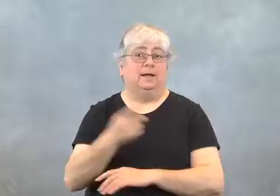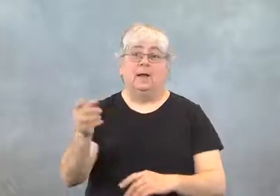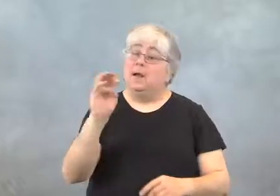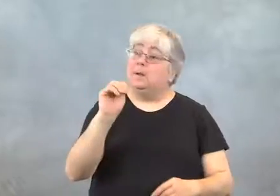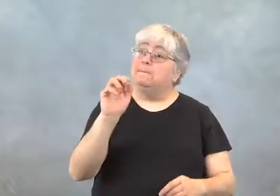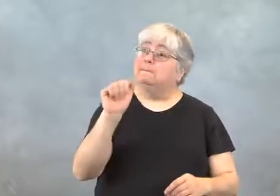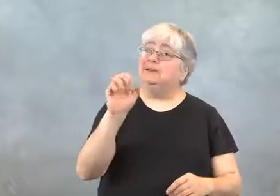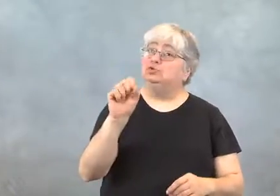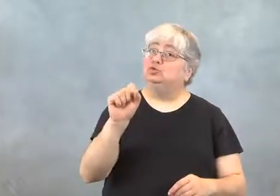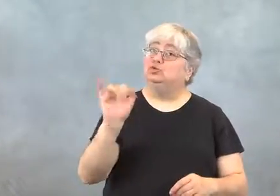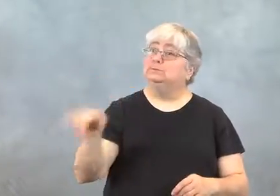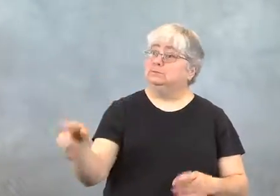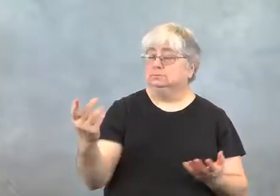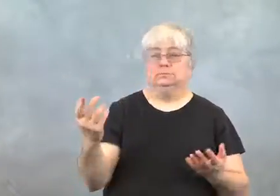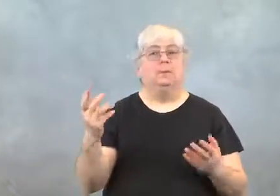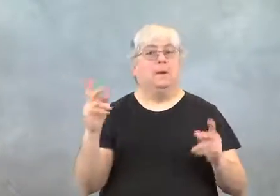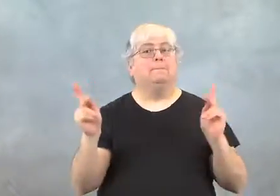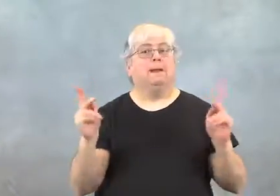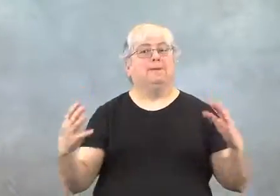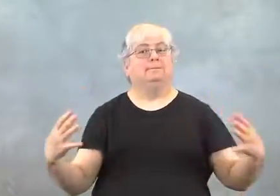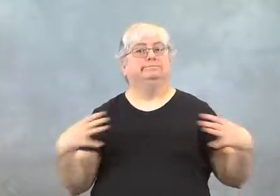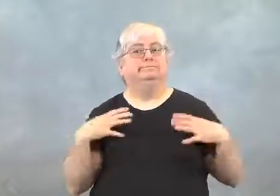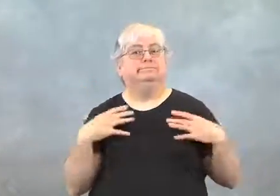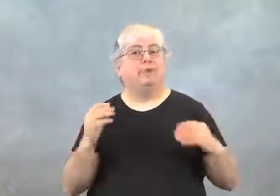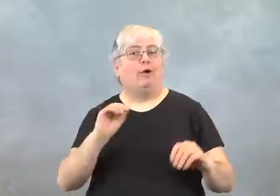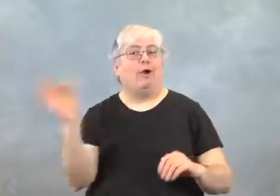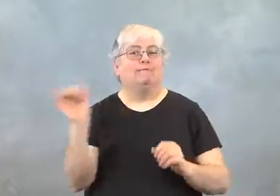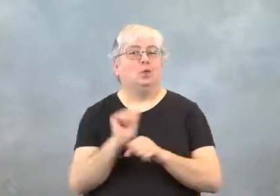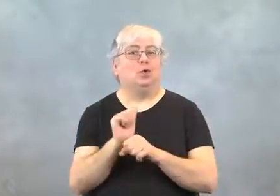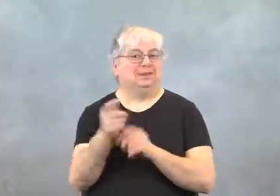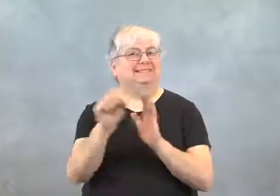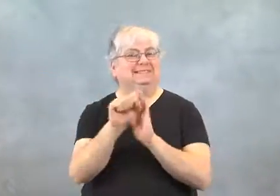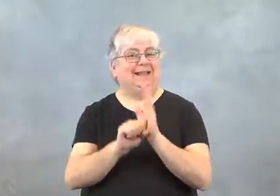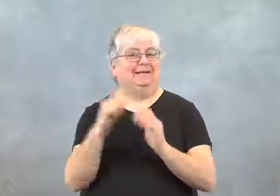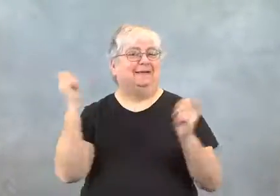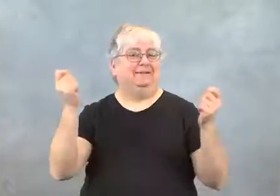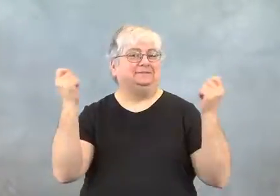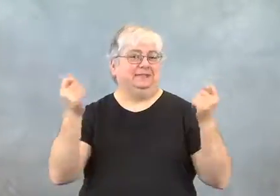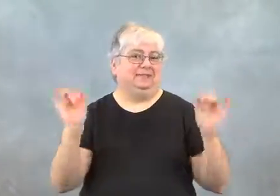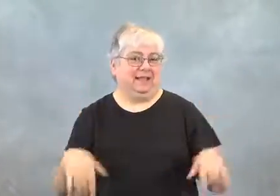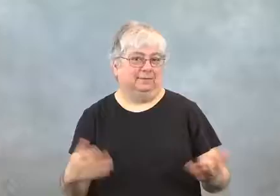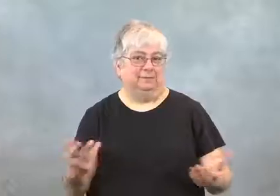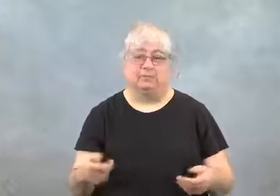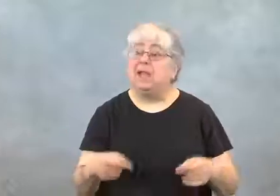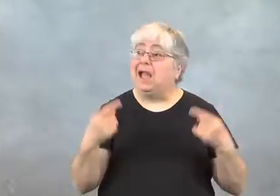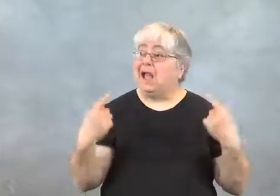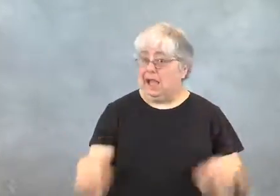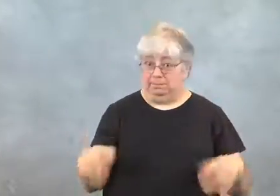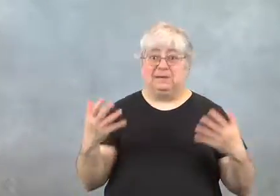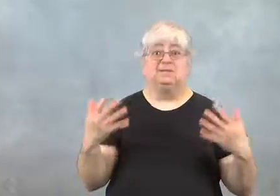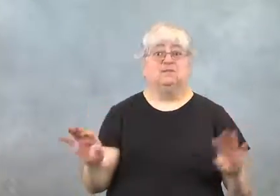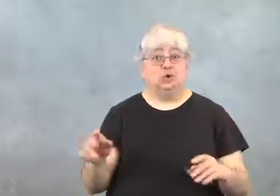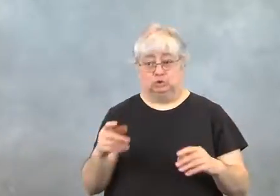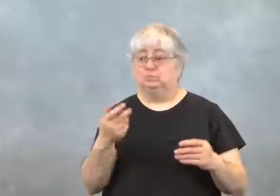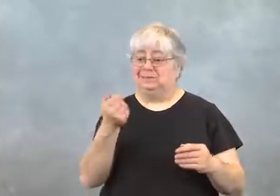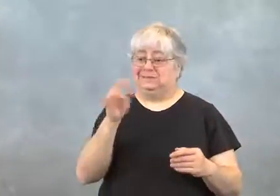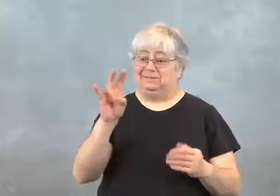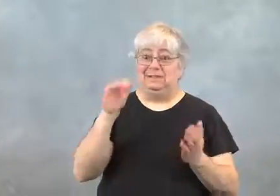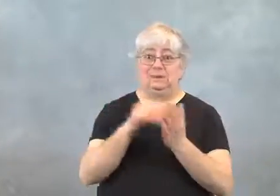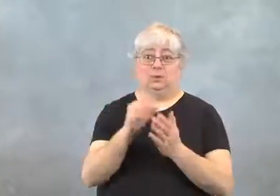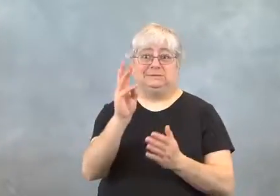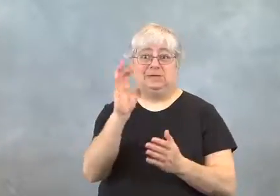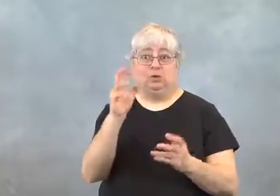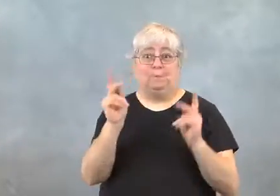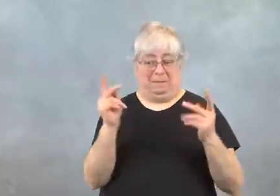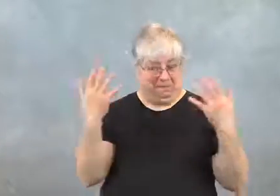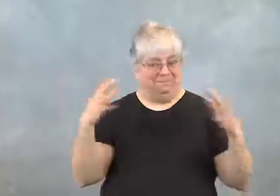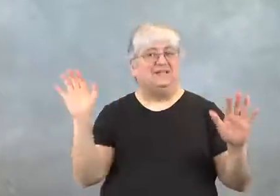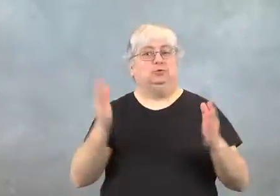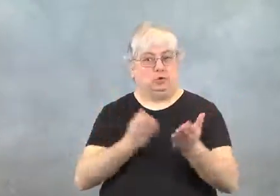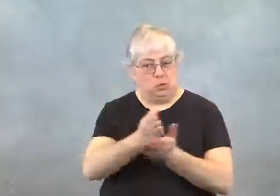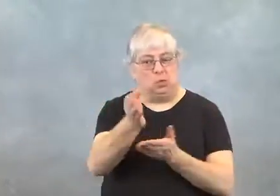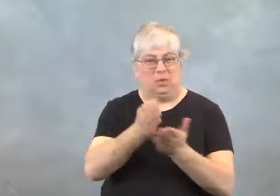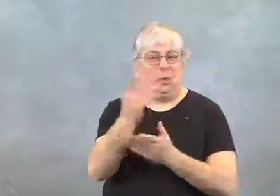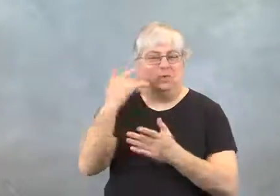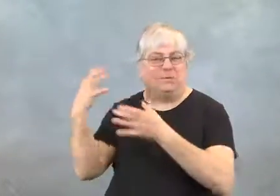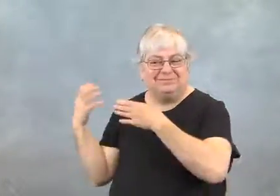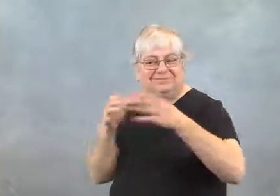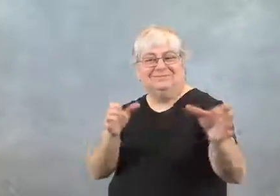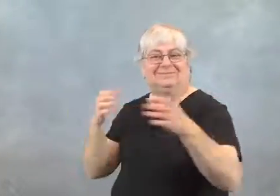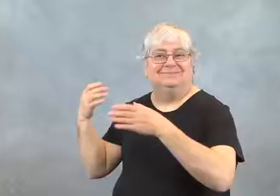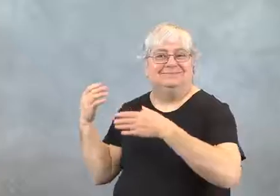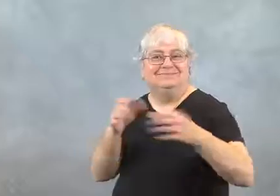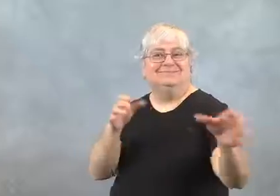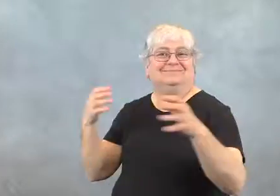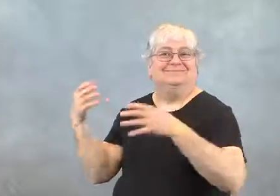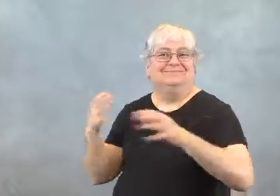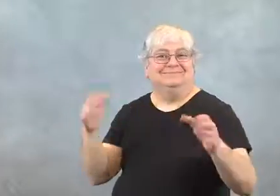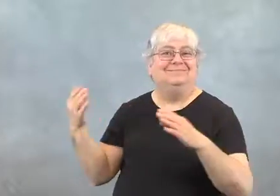It's a state holiday in Massachusetts, so people were off work.